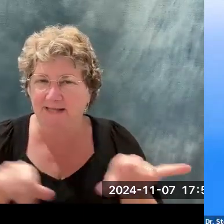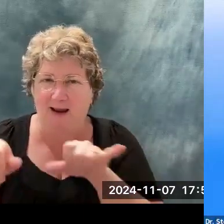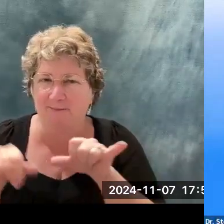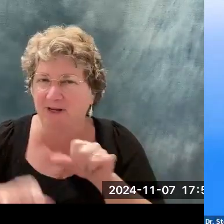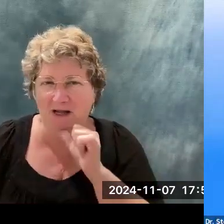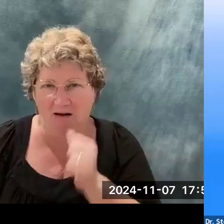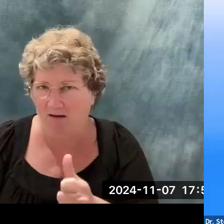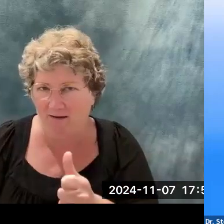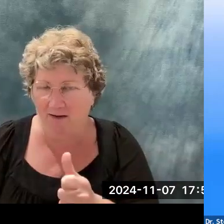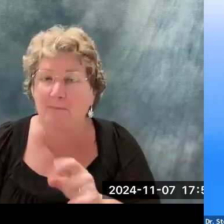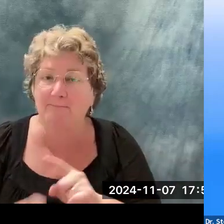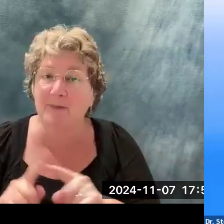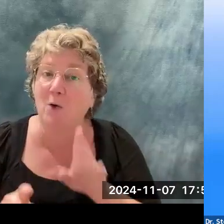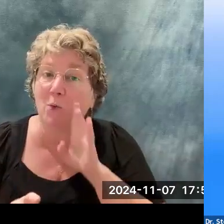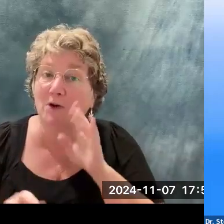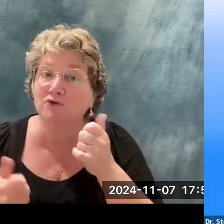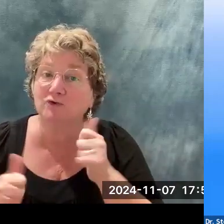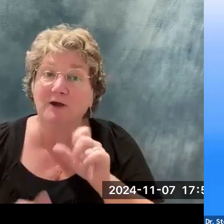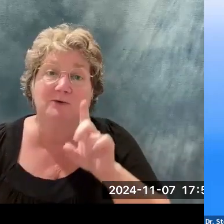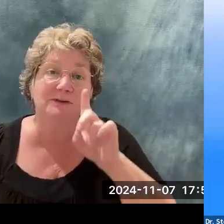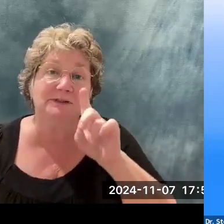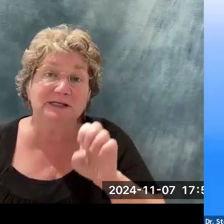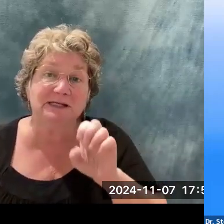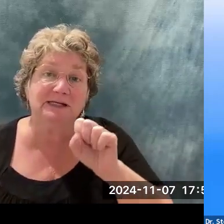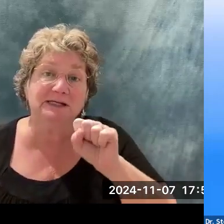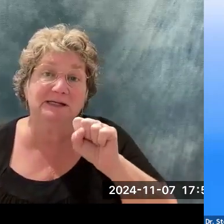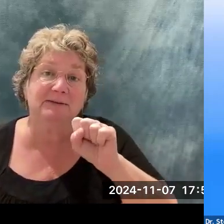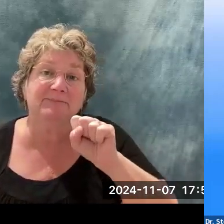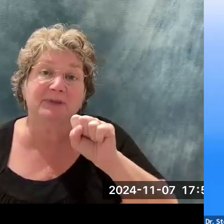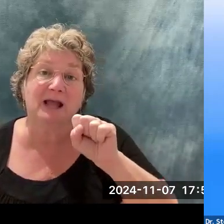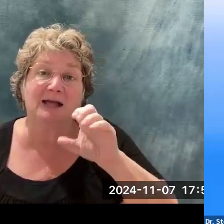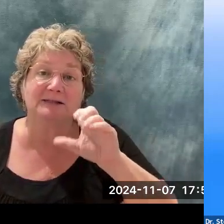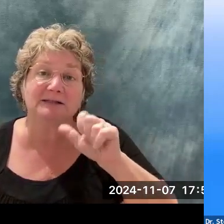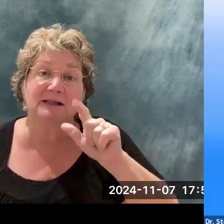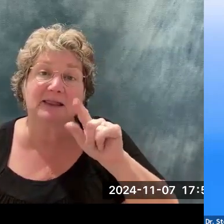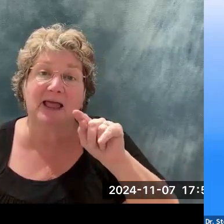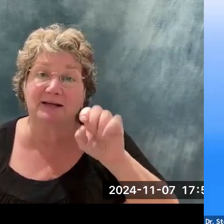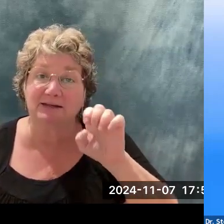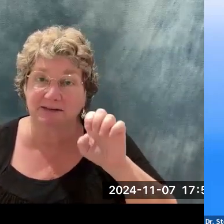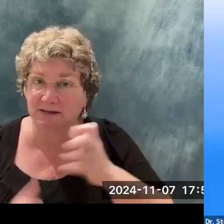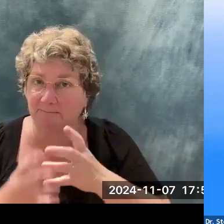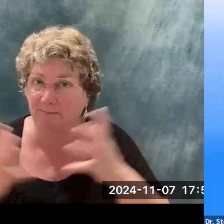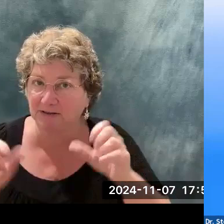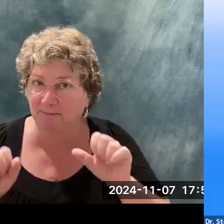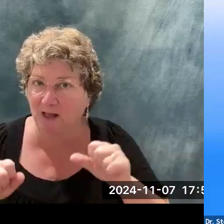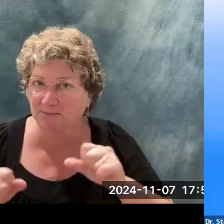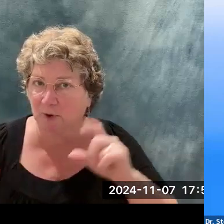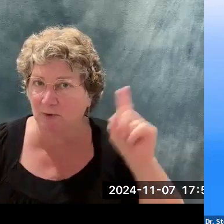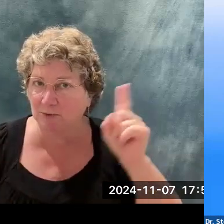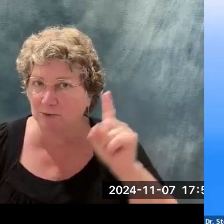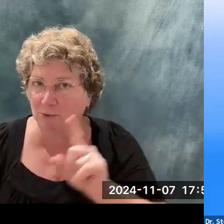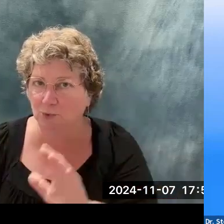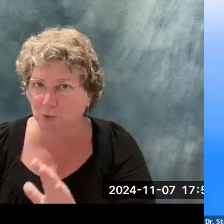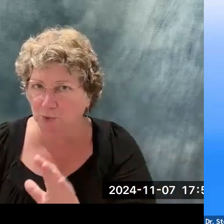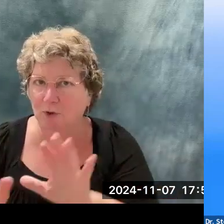as much as possible. If for some reason they're unable to, there might be a chance that police might be called because they might need an